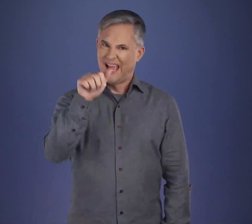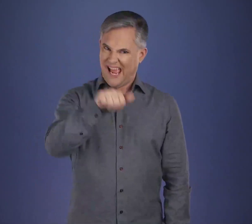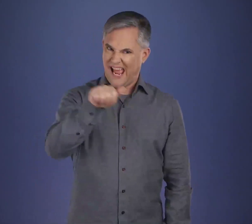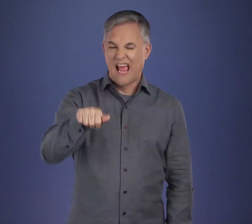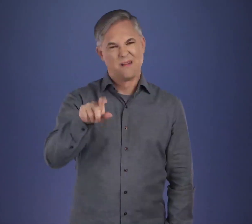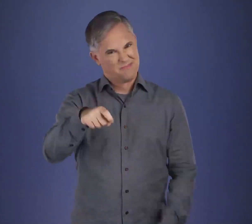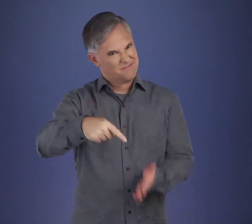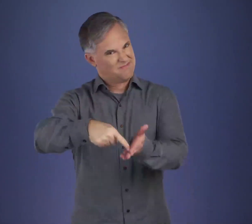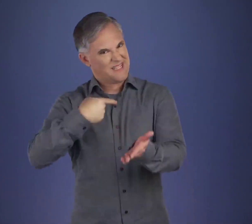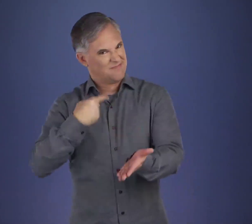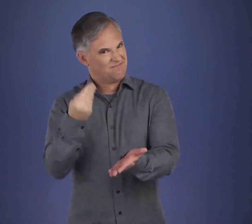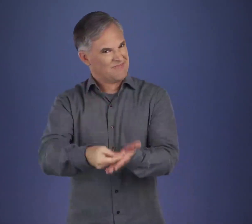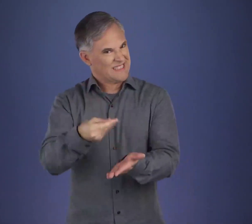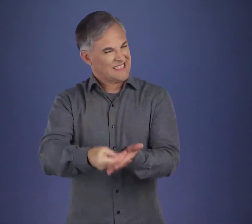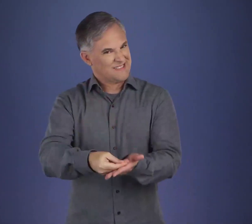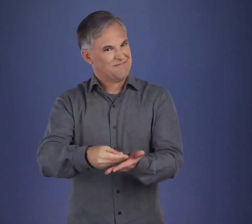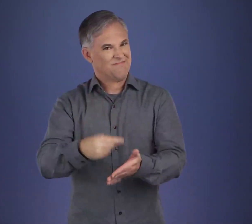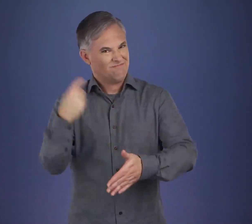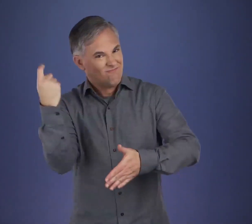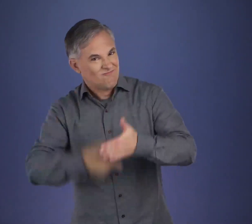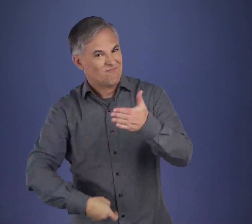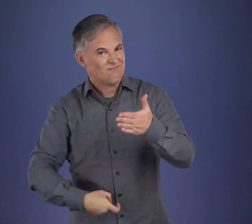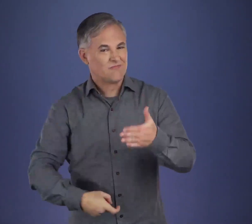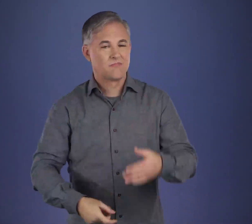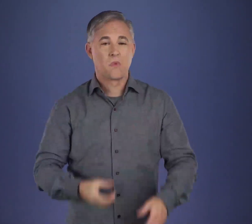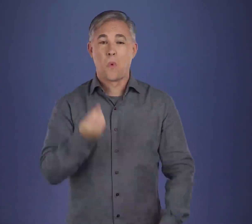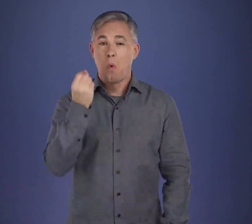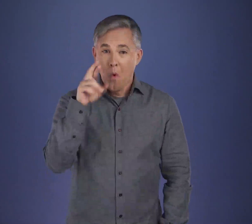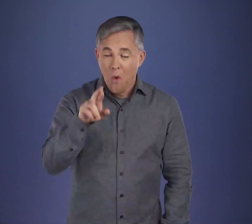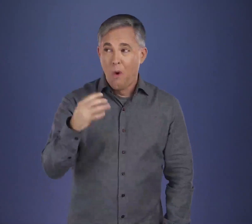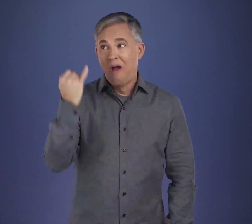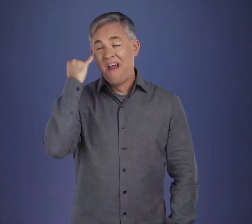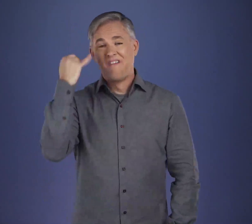Suppose my answer had to be that A.A. needed a lot of money;